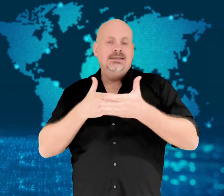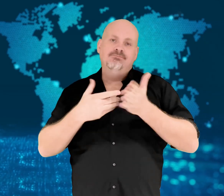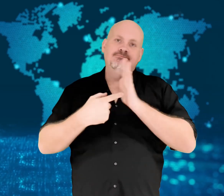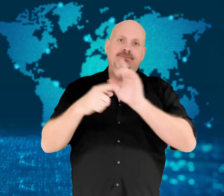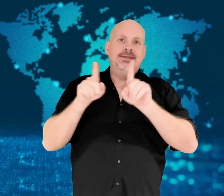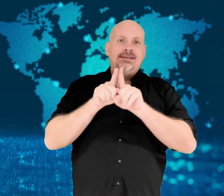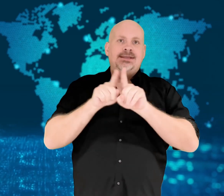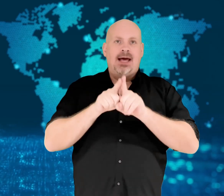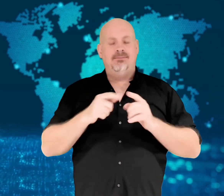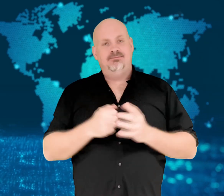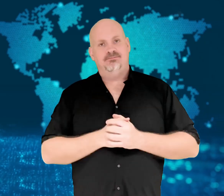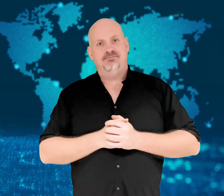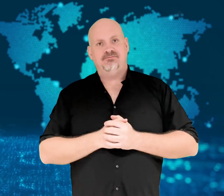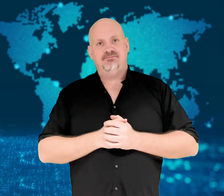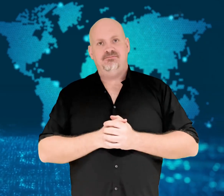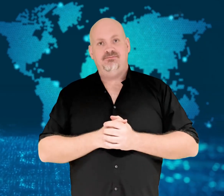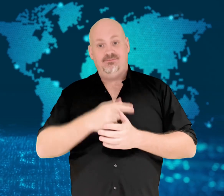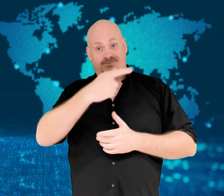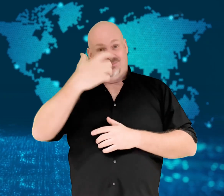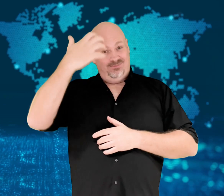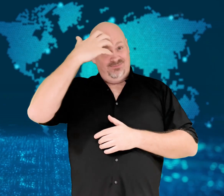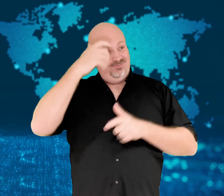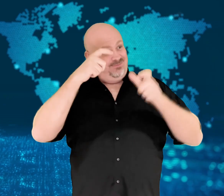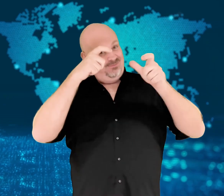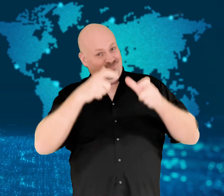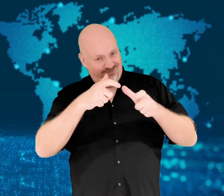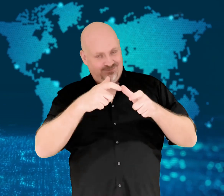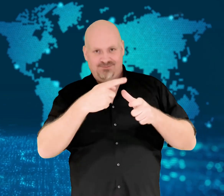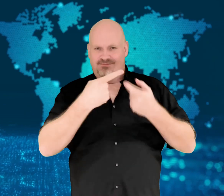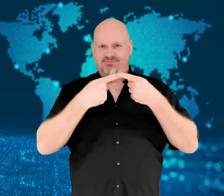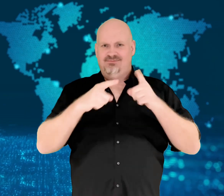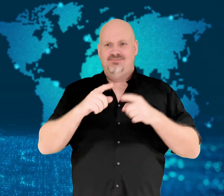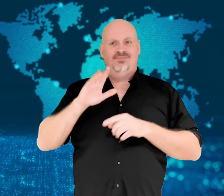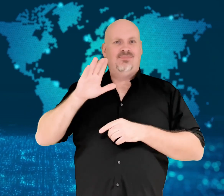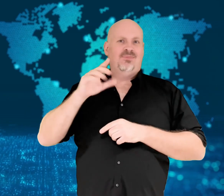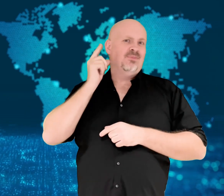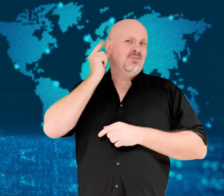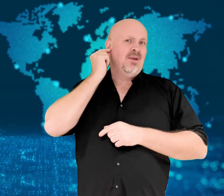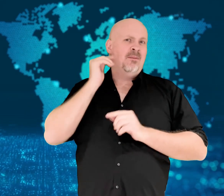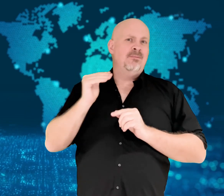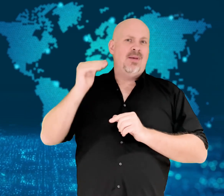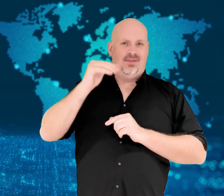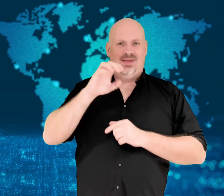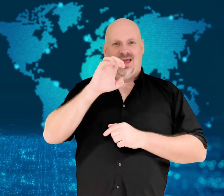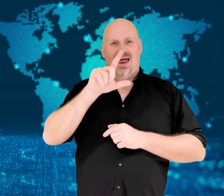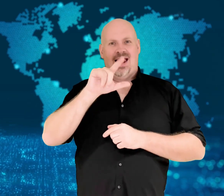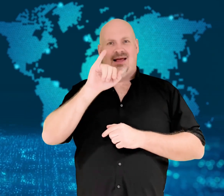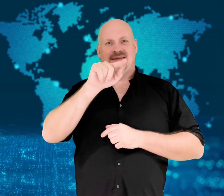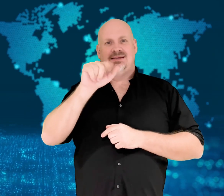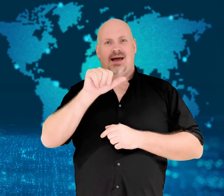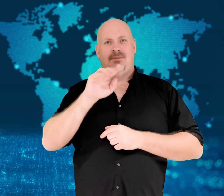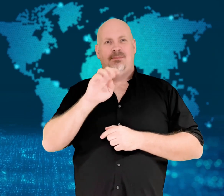to reflect the cost-of-living crisis British are struggling with.